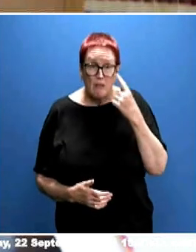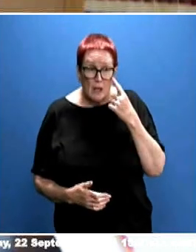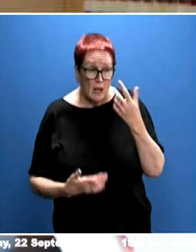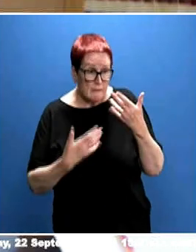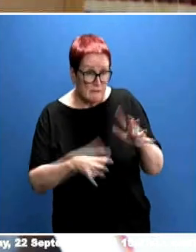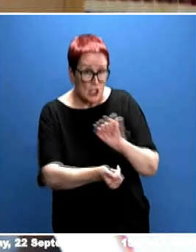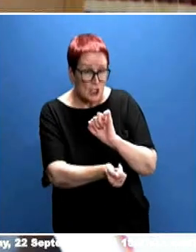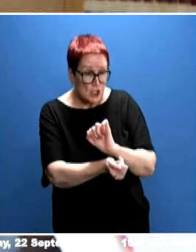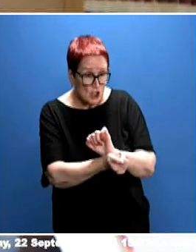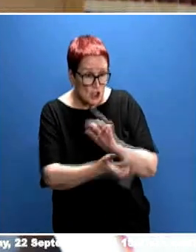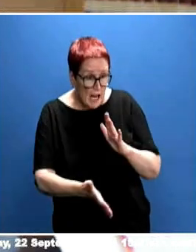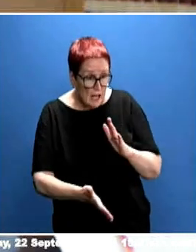immediate and substantial risk.